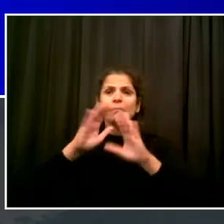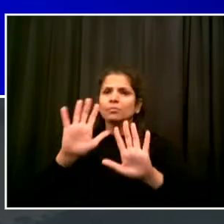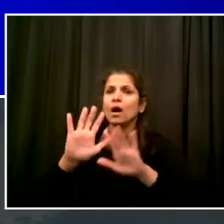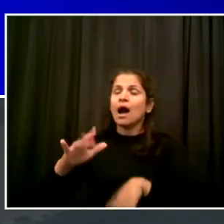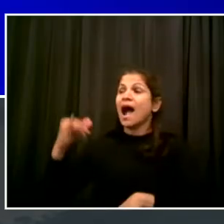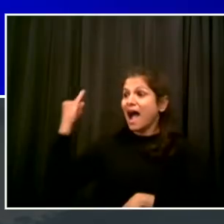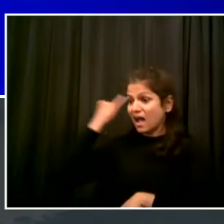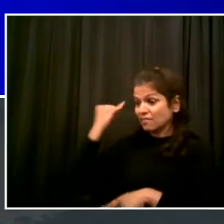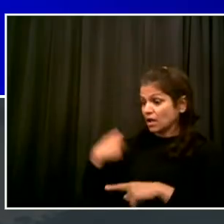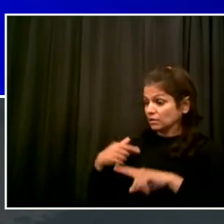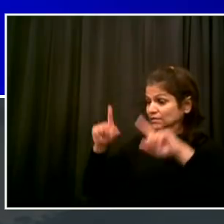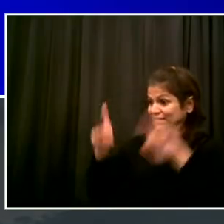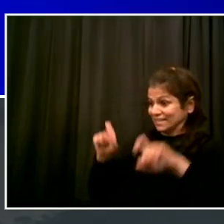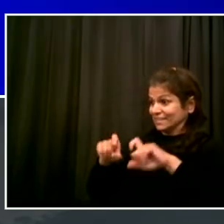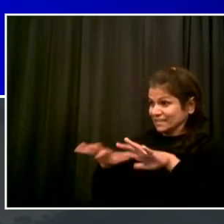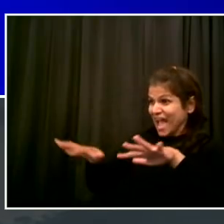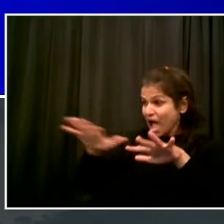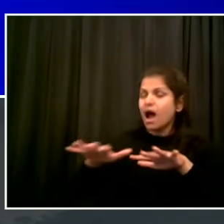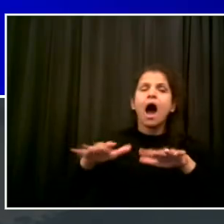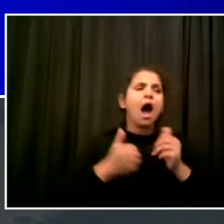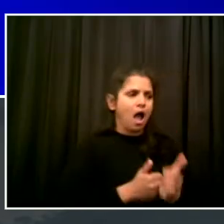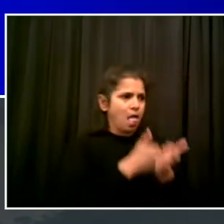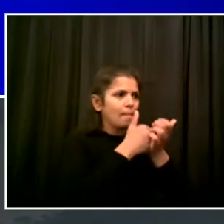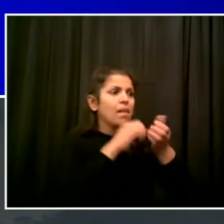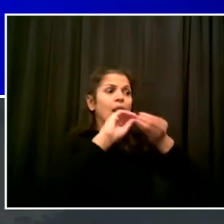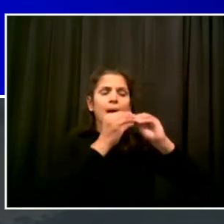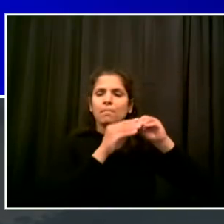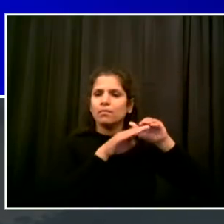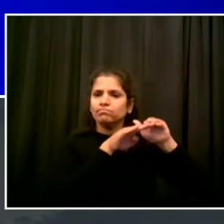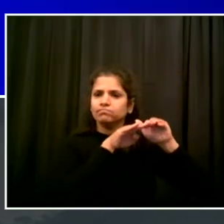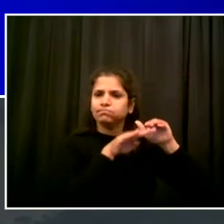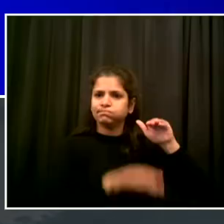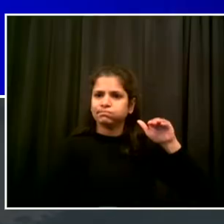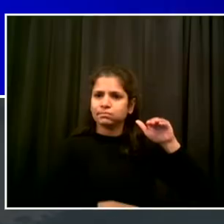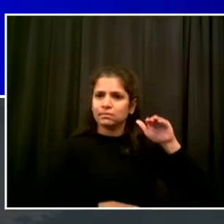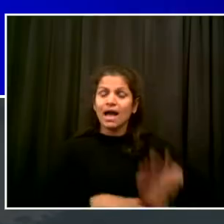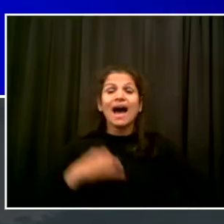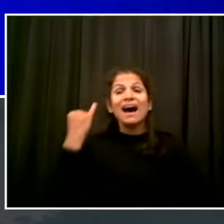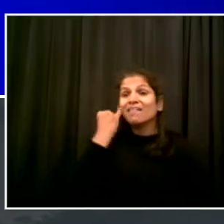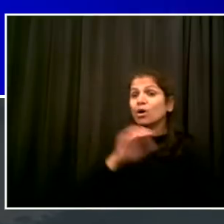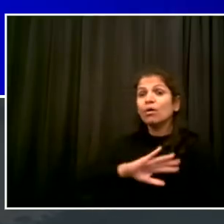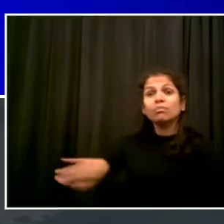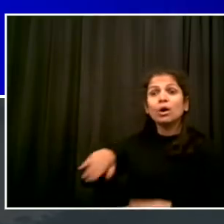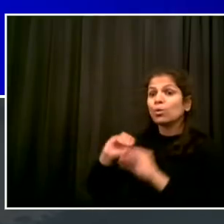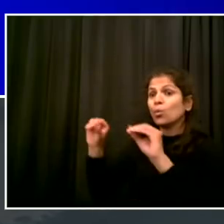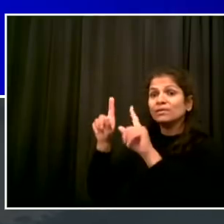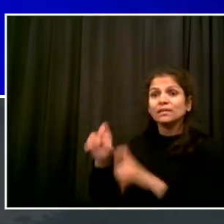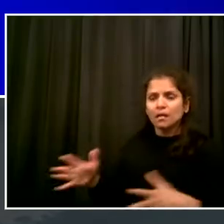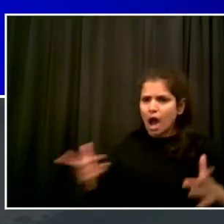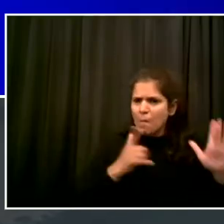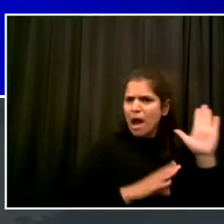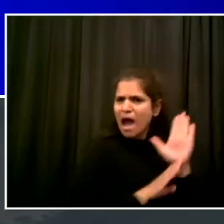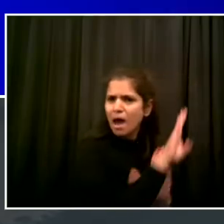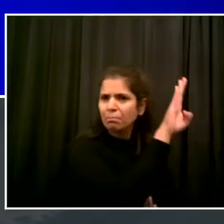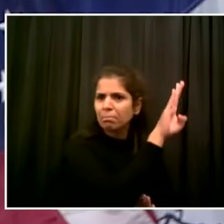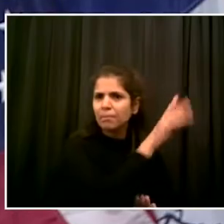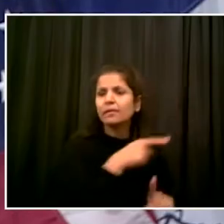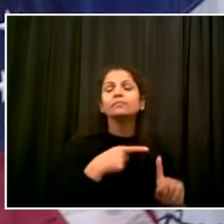WE ARE FINDING FEWER AND FEWER PEOLEP ESTTING POSITIVE AND THAT IS A GRE AT